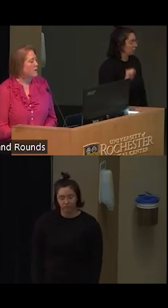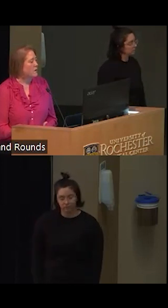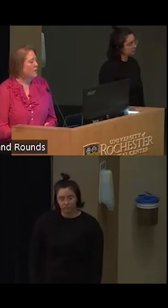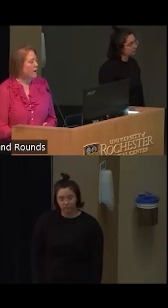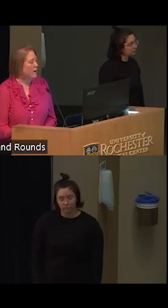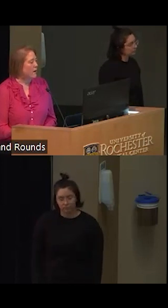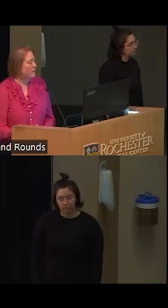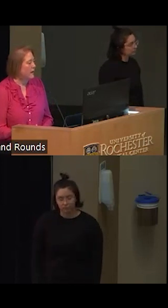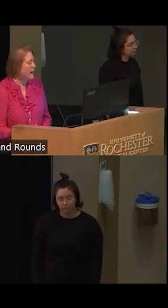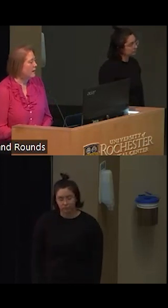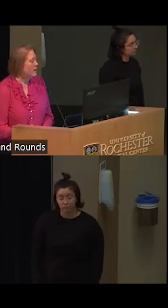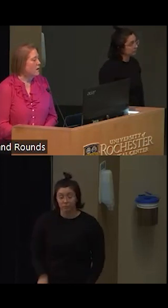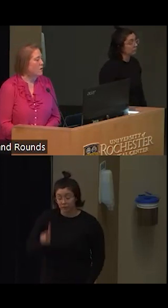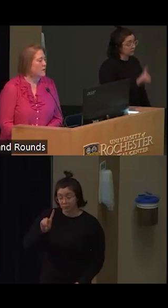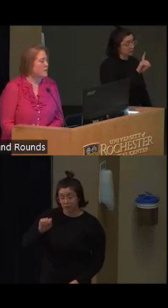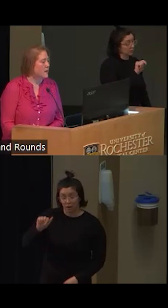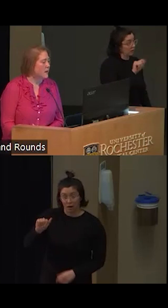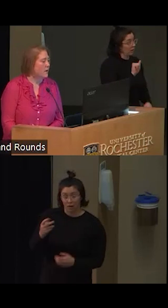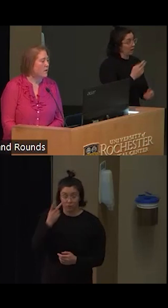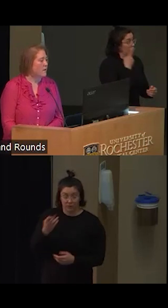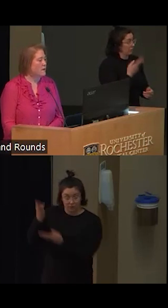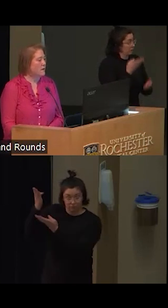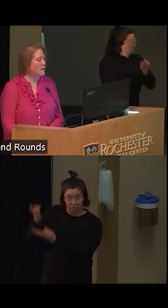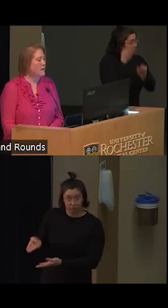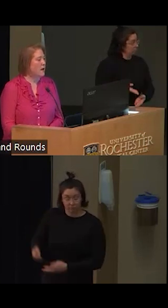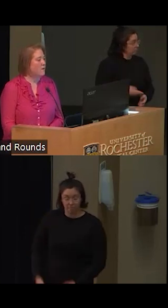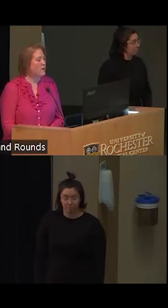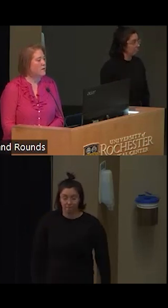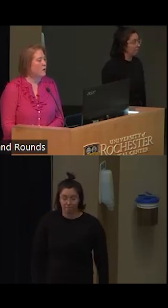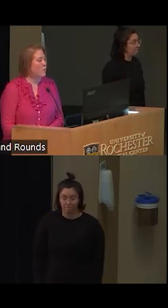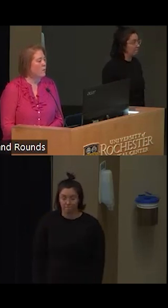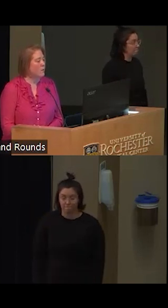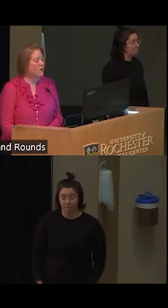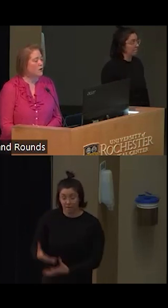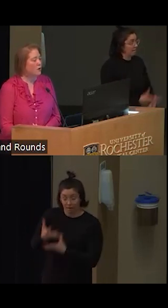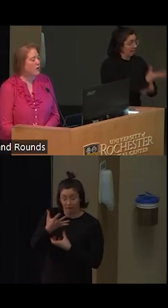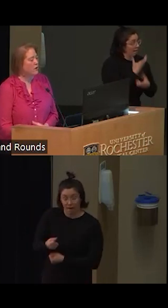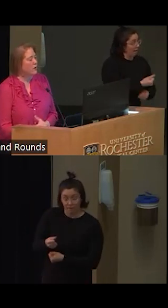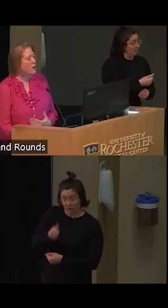so some of our uh data you can see here this is the confidence in coping with patient aggression